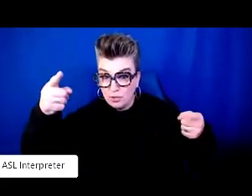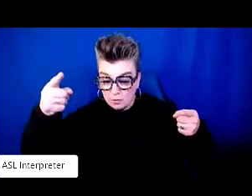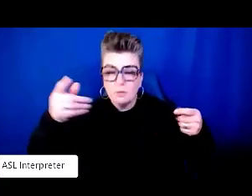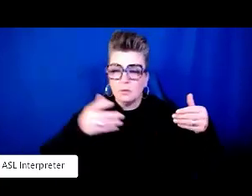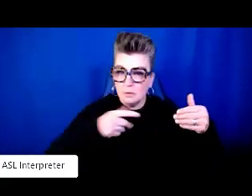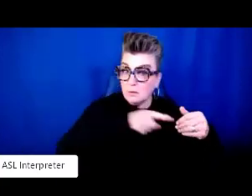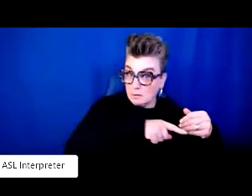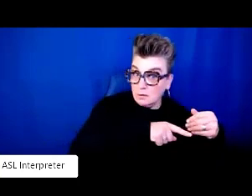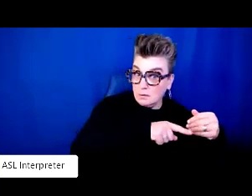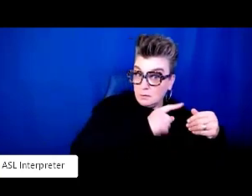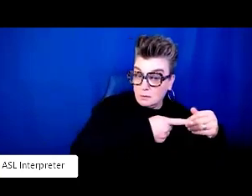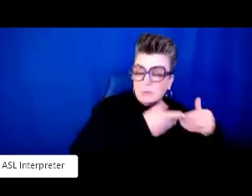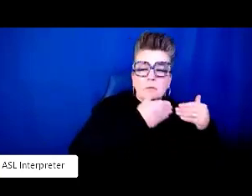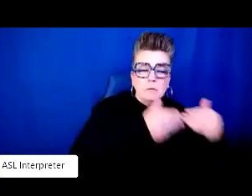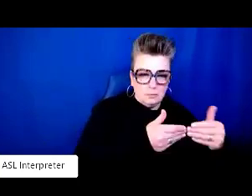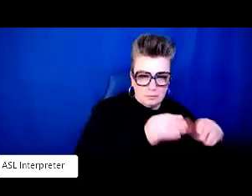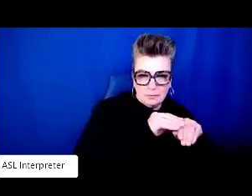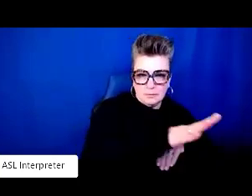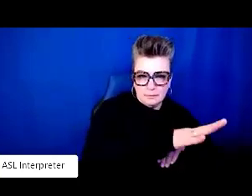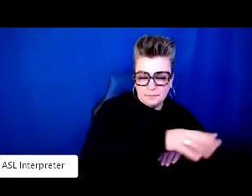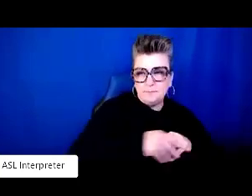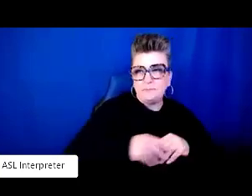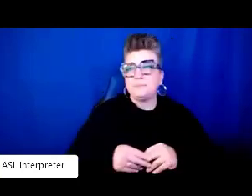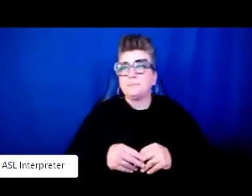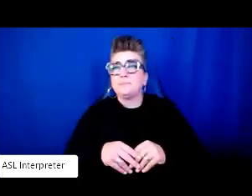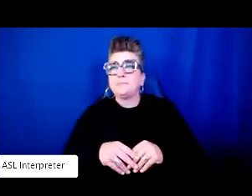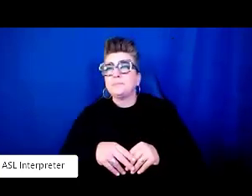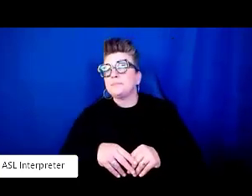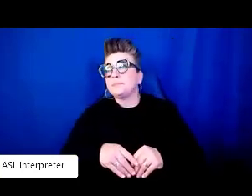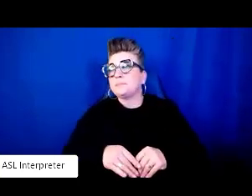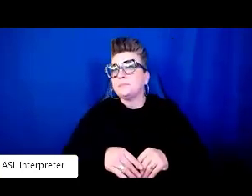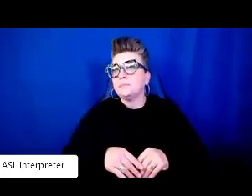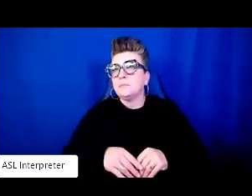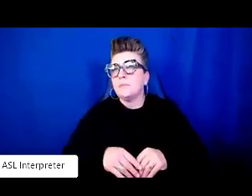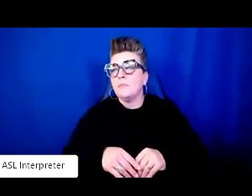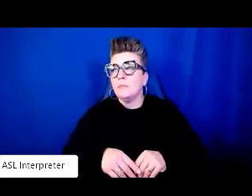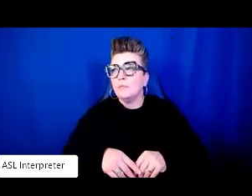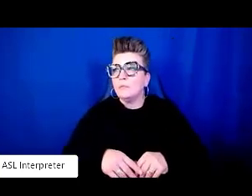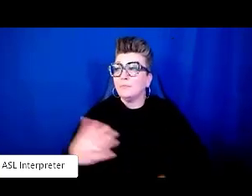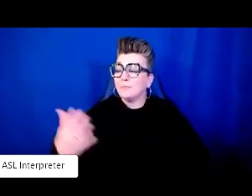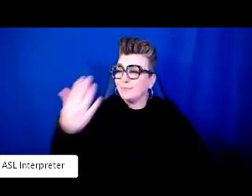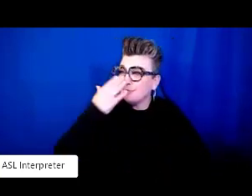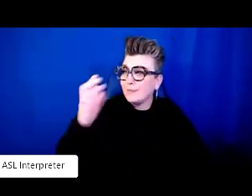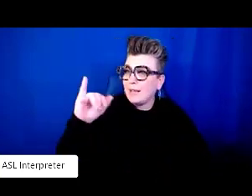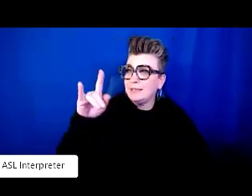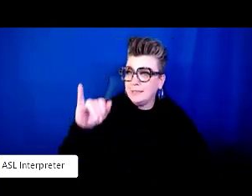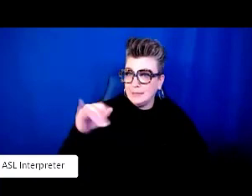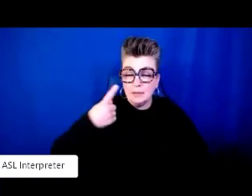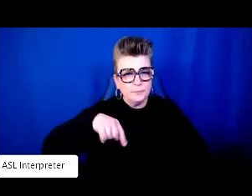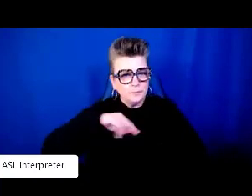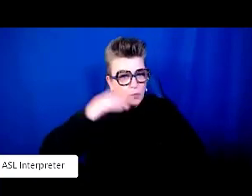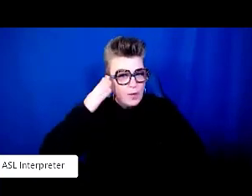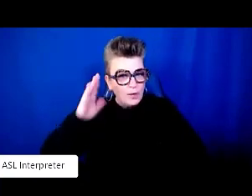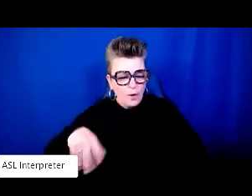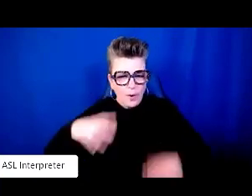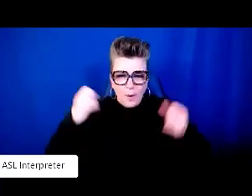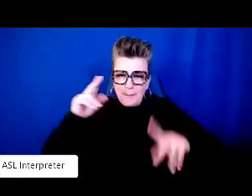Elyse Sullivan: Thanks, Cindy. And we know that many researchers are taking advantage of pre-prints. Does posting a draft of an article